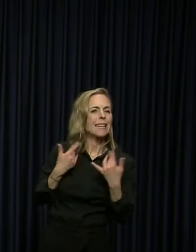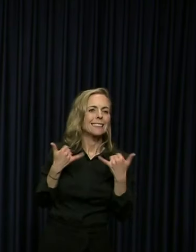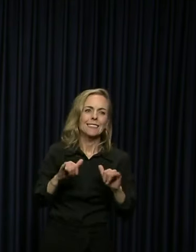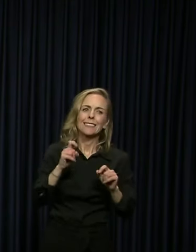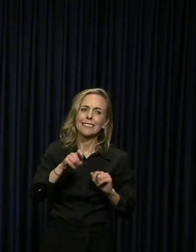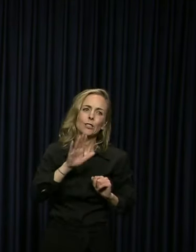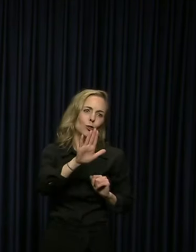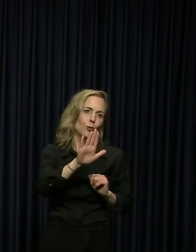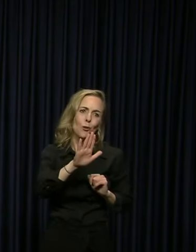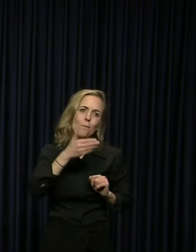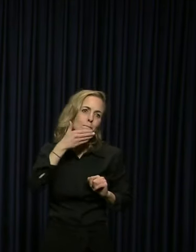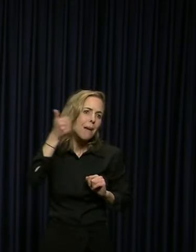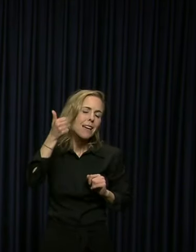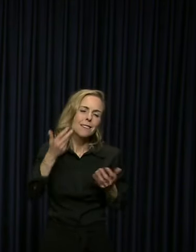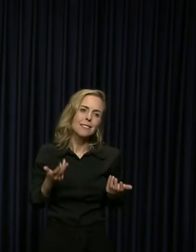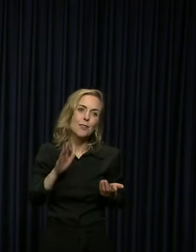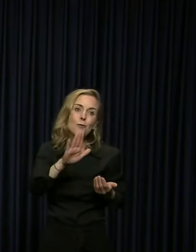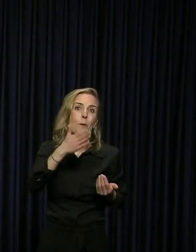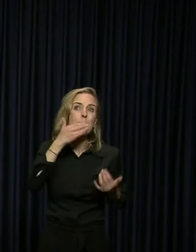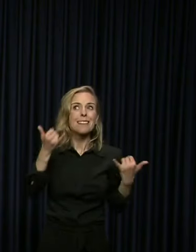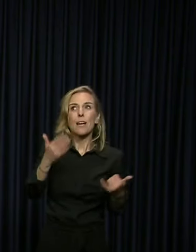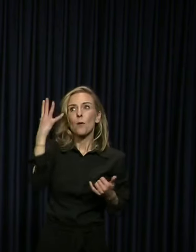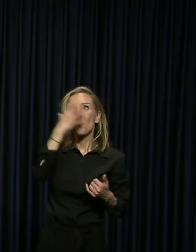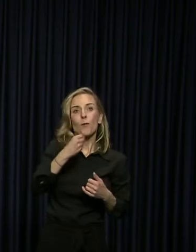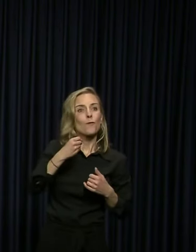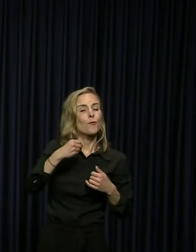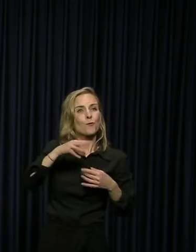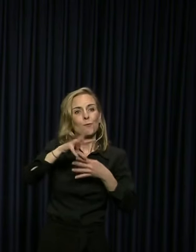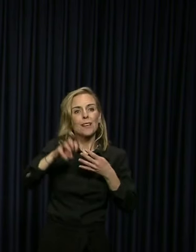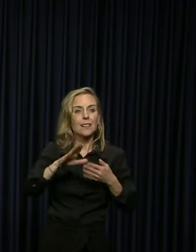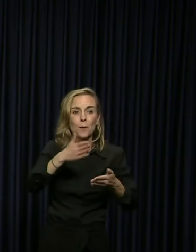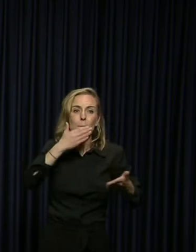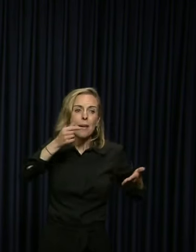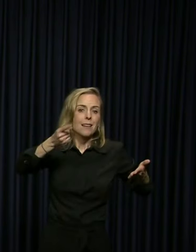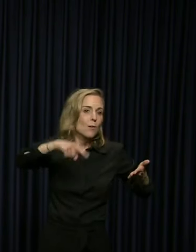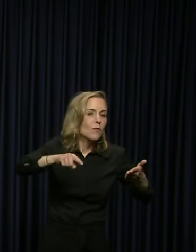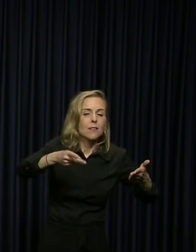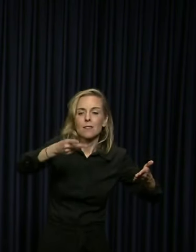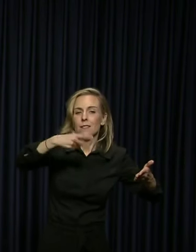OTHER, AND THIS IS ONE OF THE BEST PLACES TO CALL HOME IN